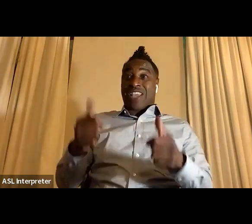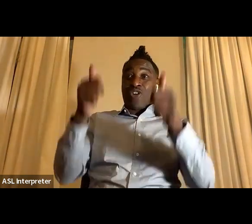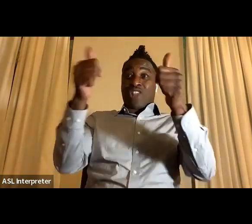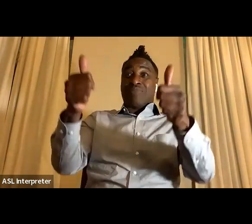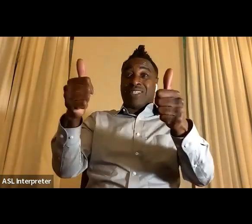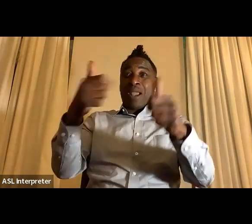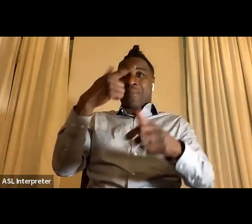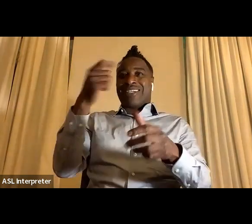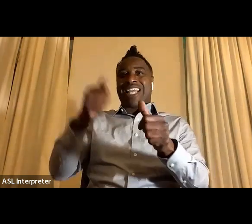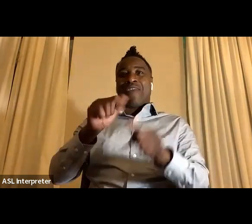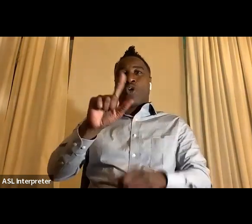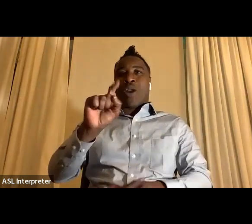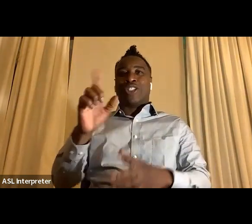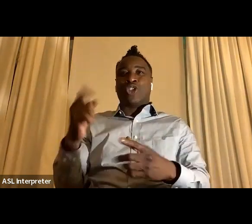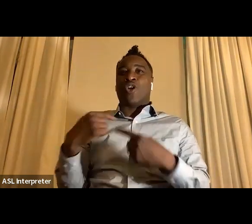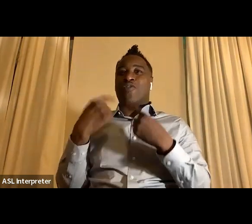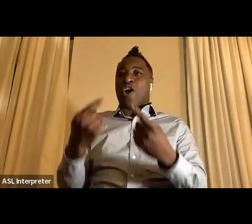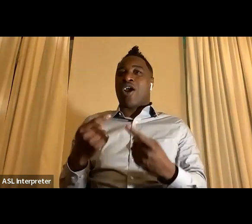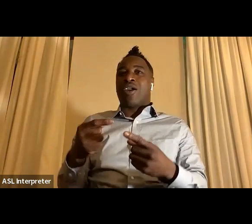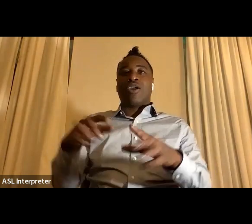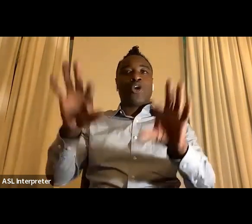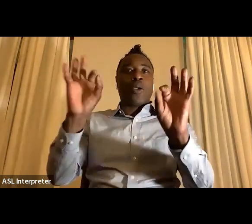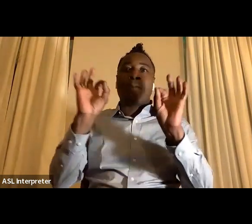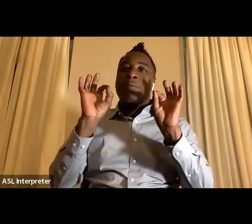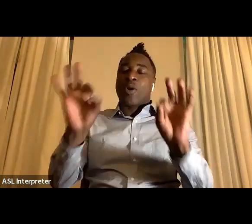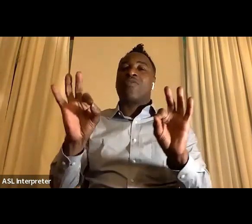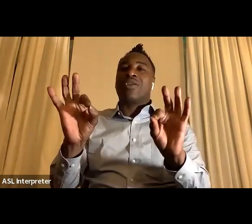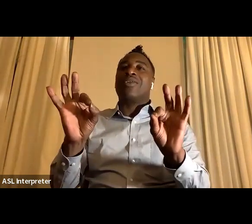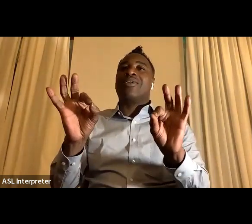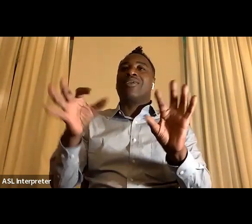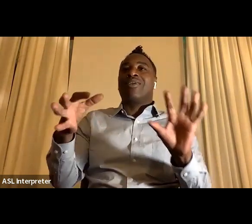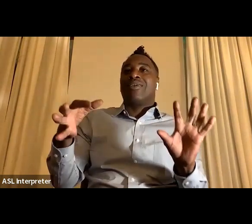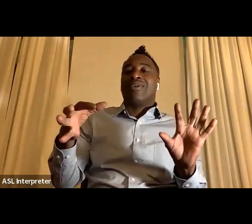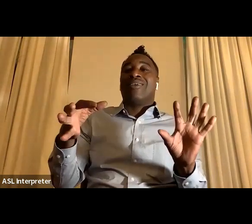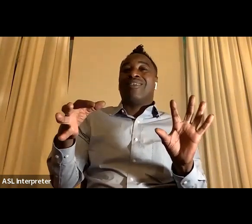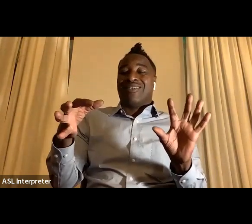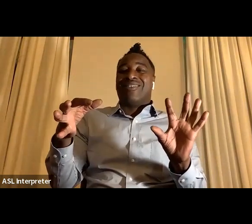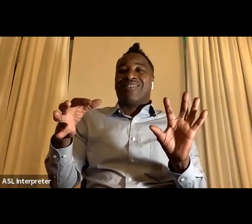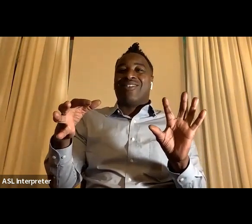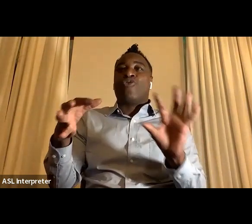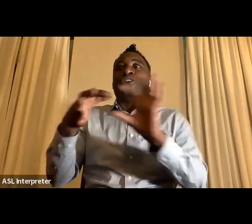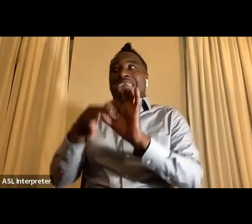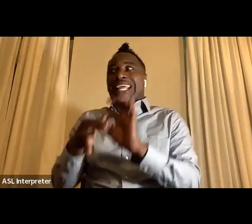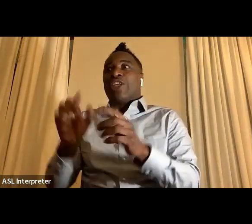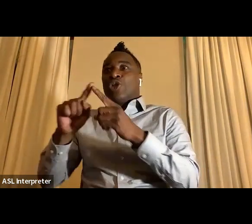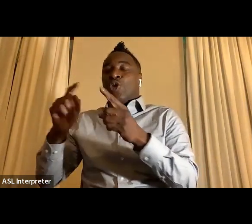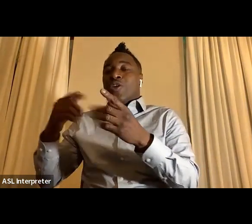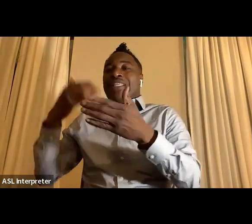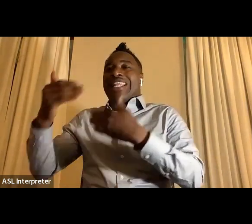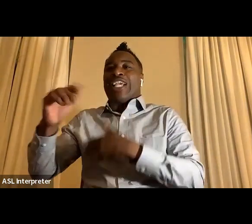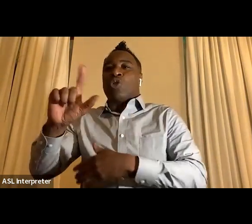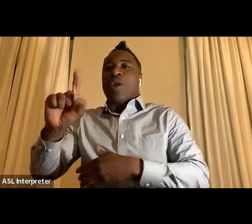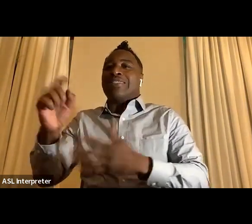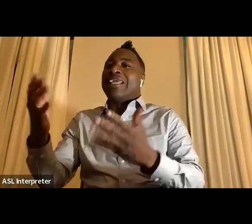so far, you're like perfectly segway into that for Jesus. Thank you for that. Just got to appreciate that.